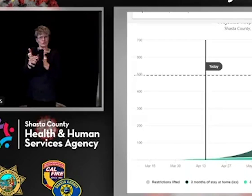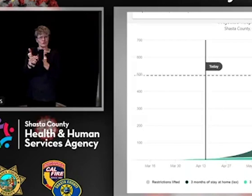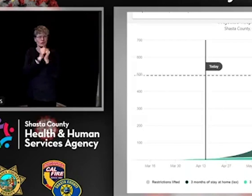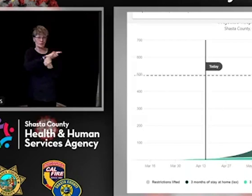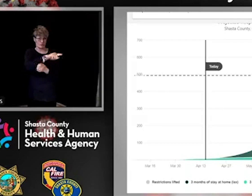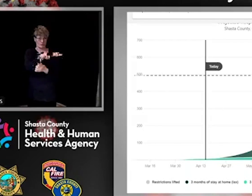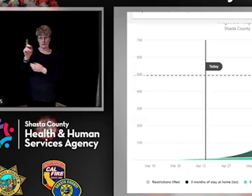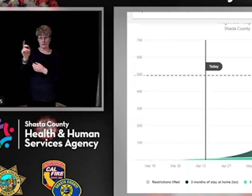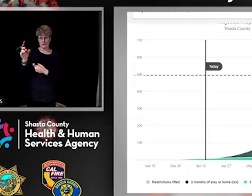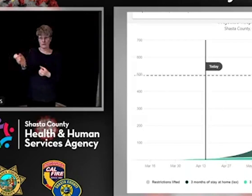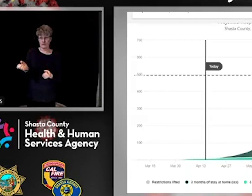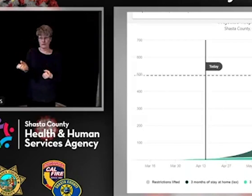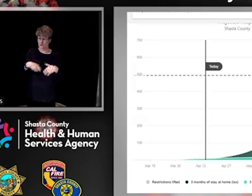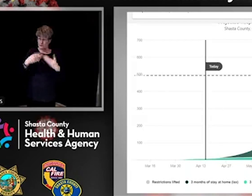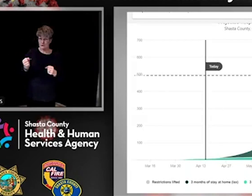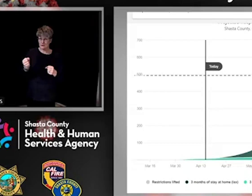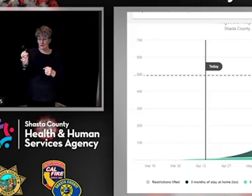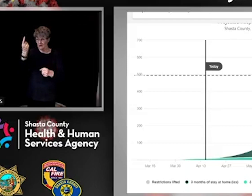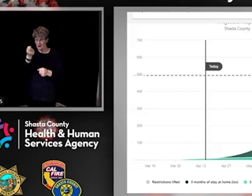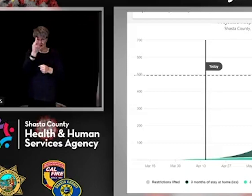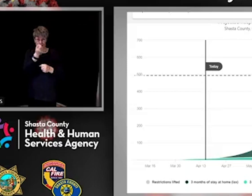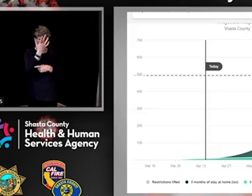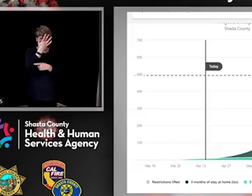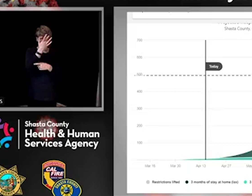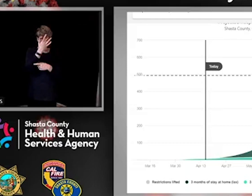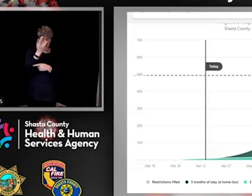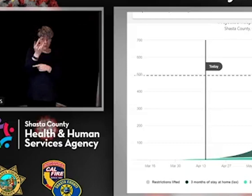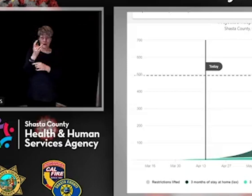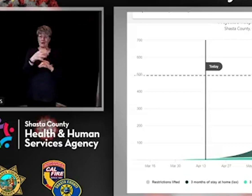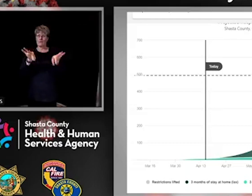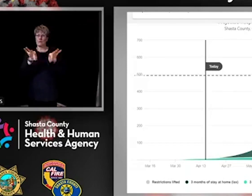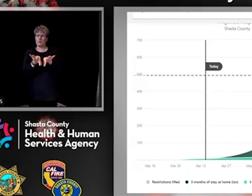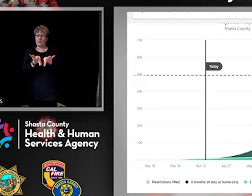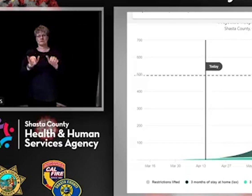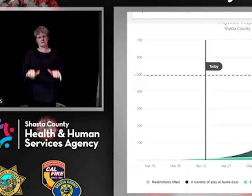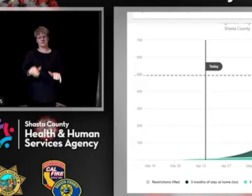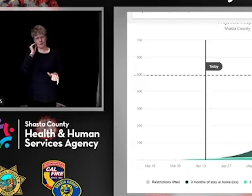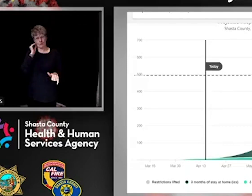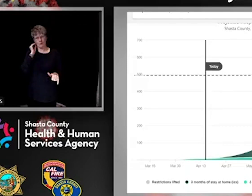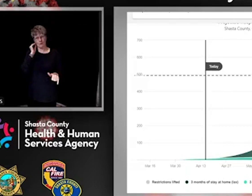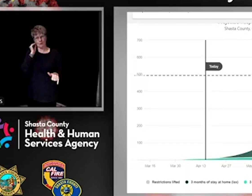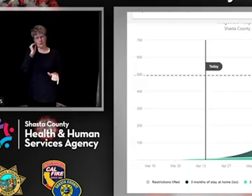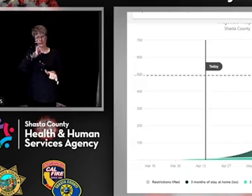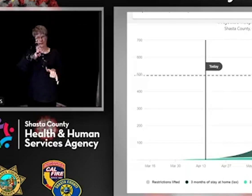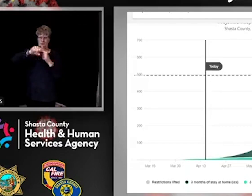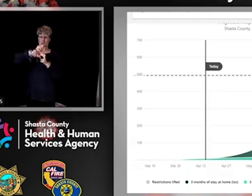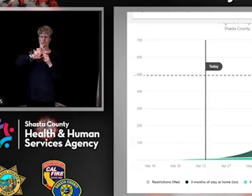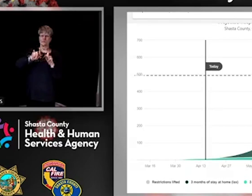so important that what we've been doing is been making it so that we're seeing that lower